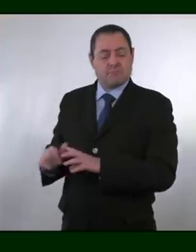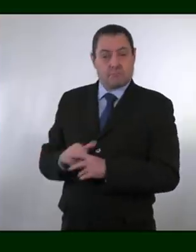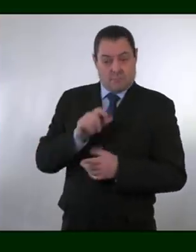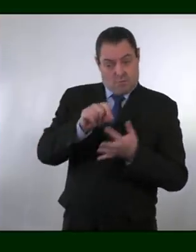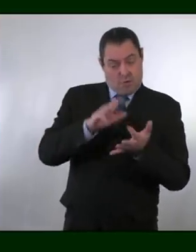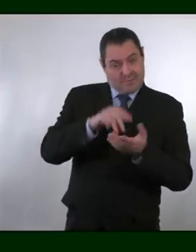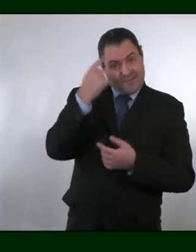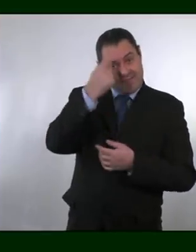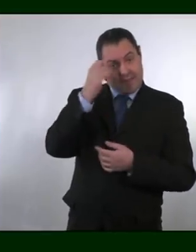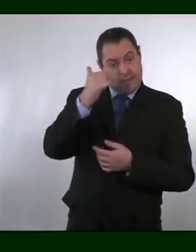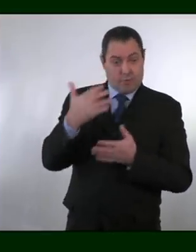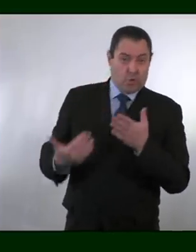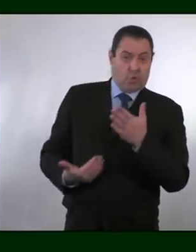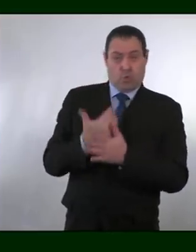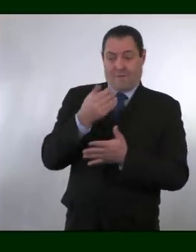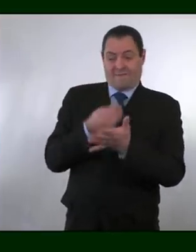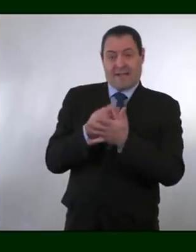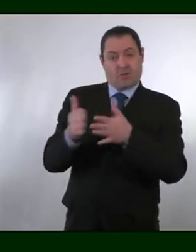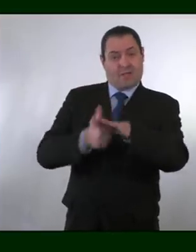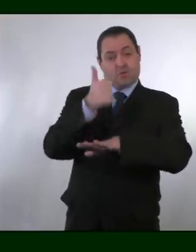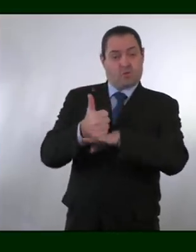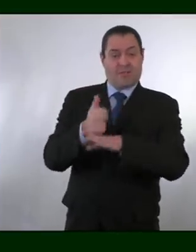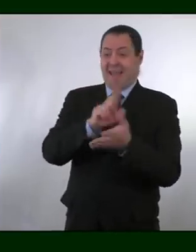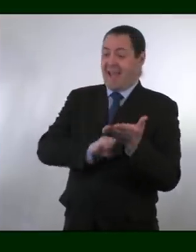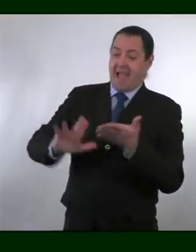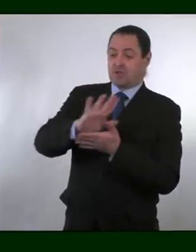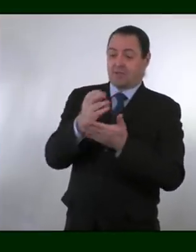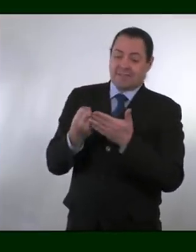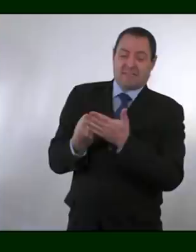new financial institution such as a national development bank to help to achieve this?